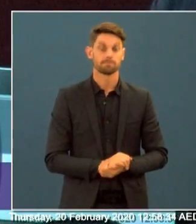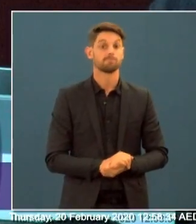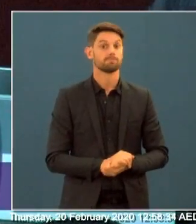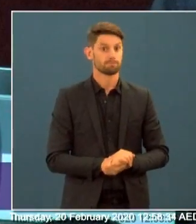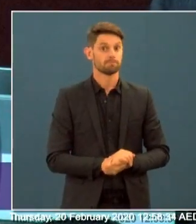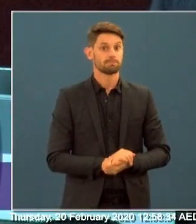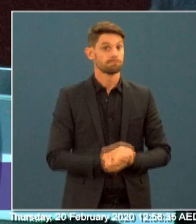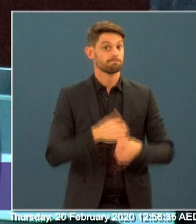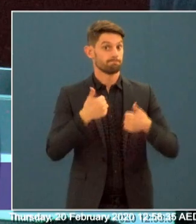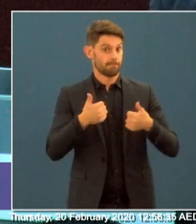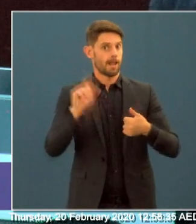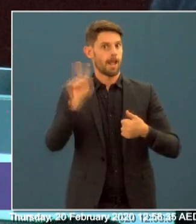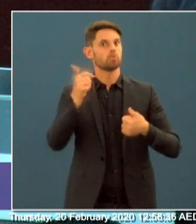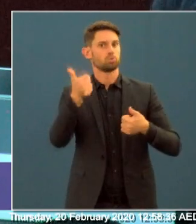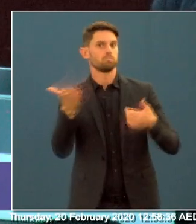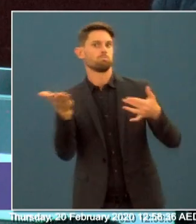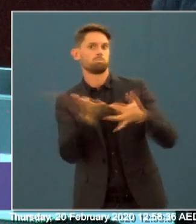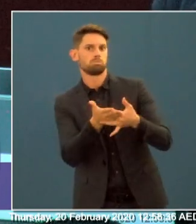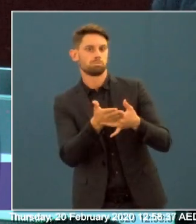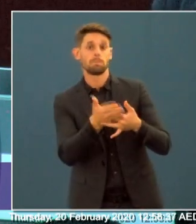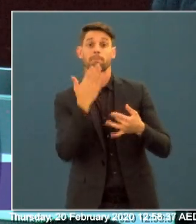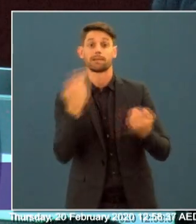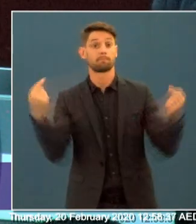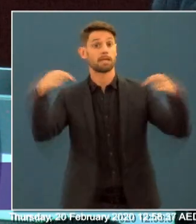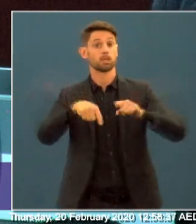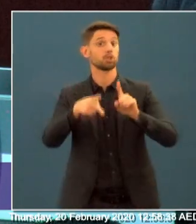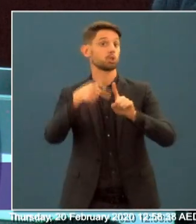We'll resume at 2pm, if that's...